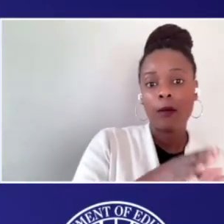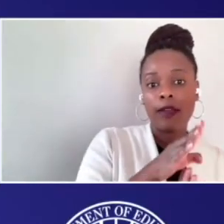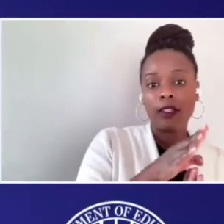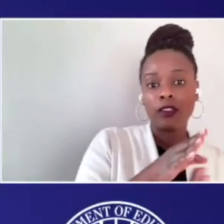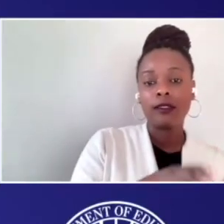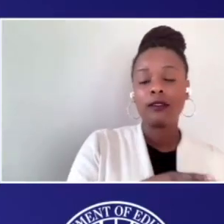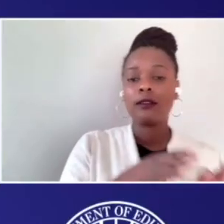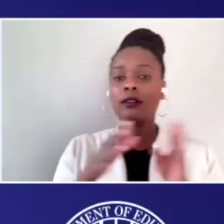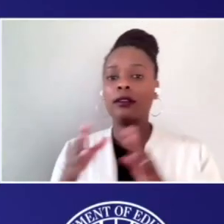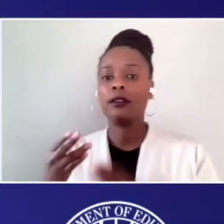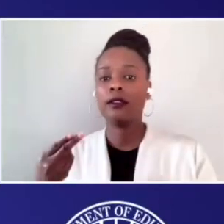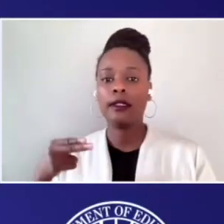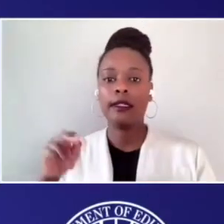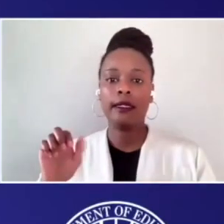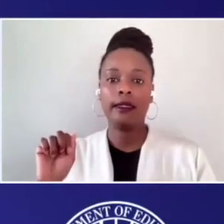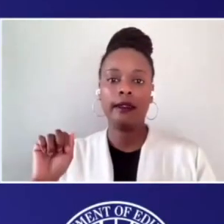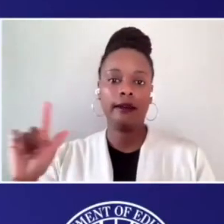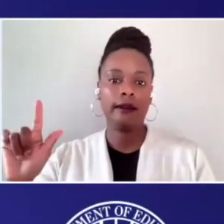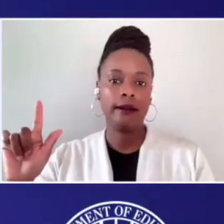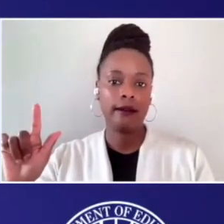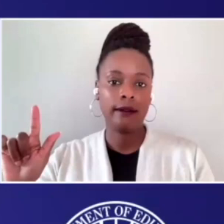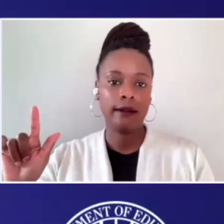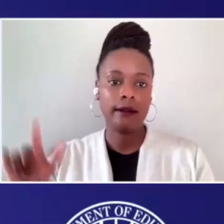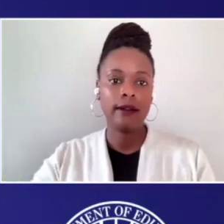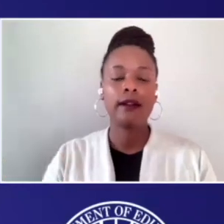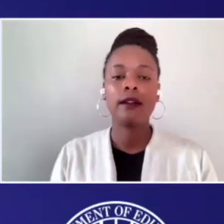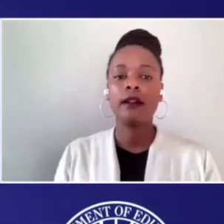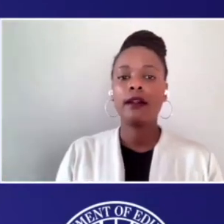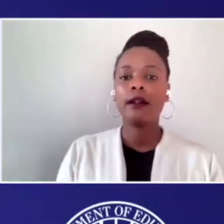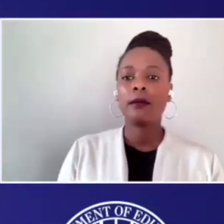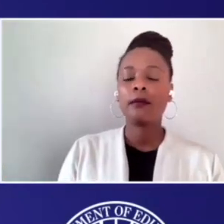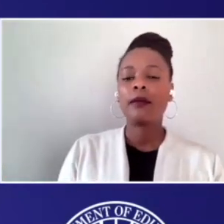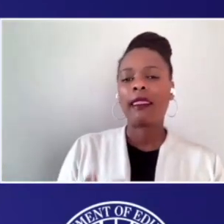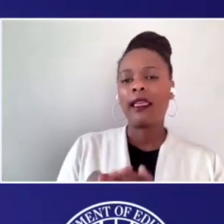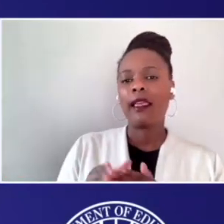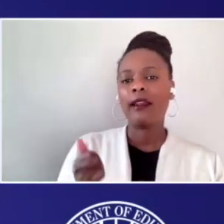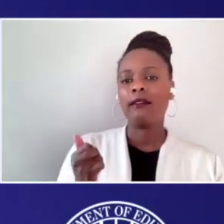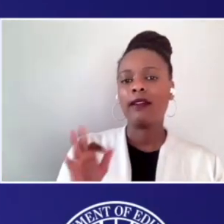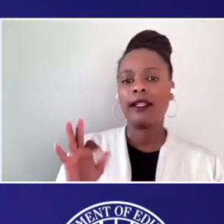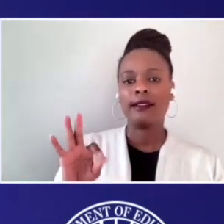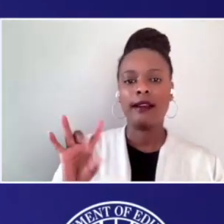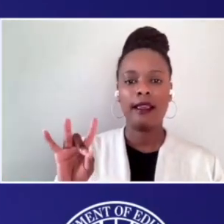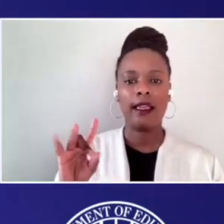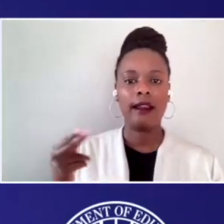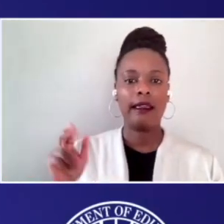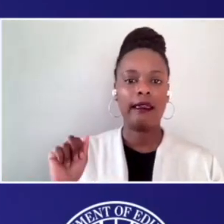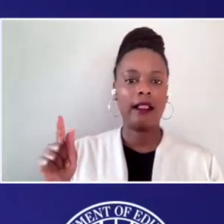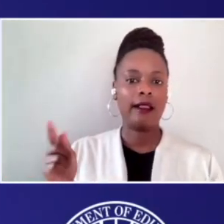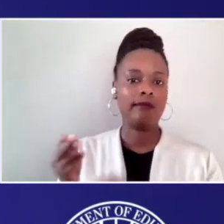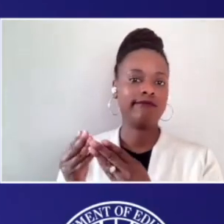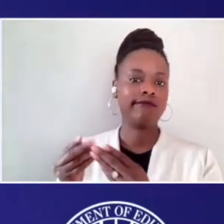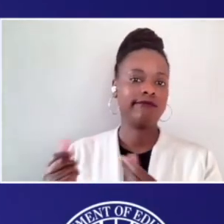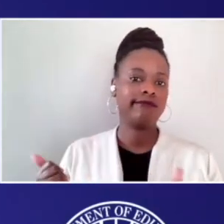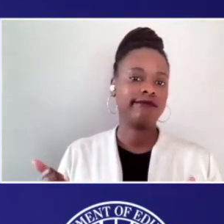HEAL -- at the end of '98, HEAL went away like so often our loan programs do.